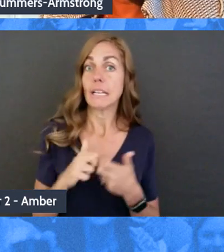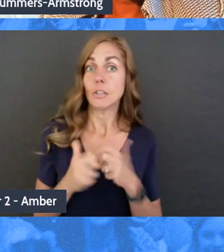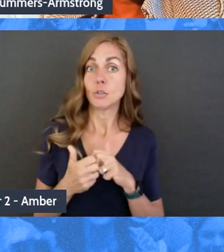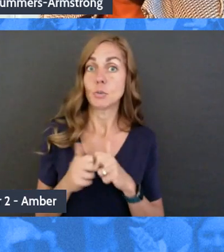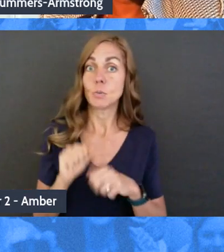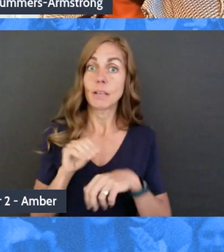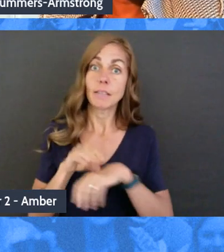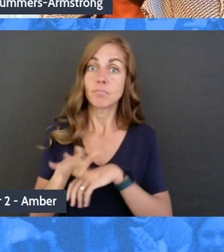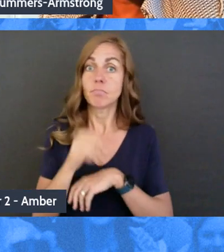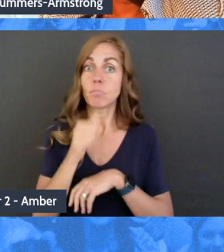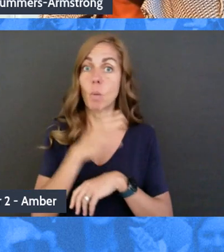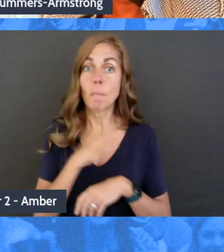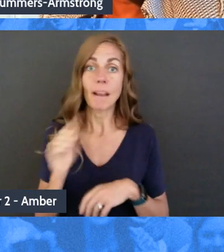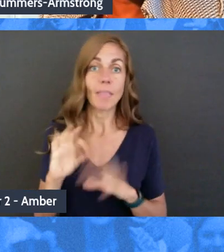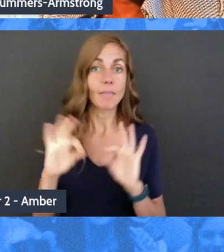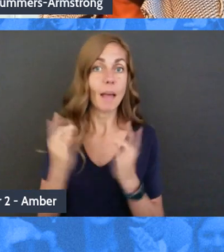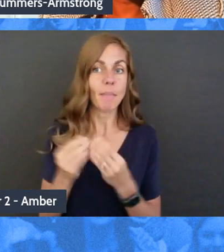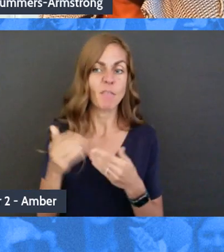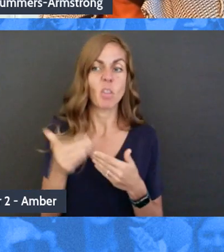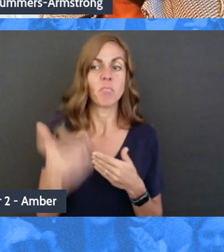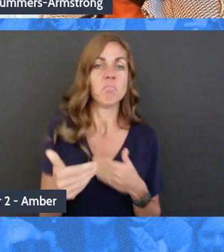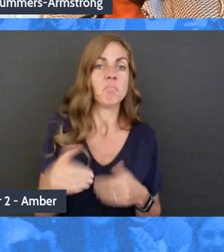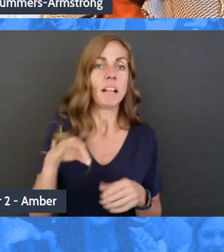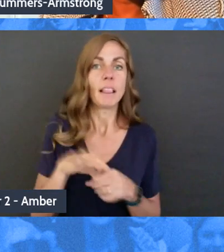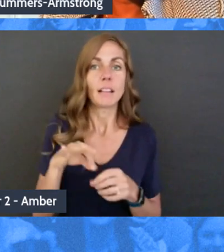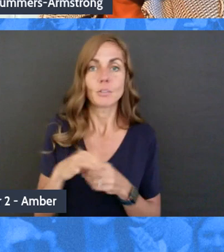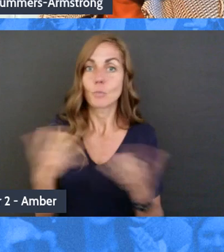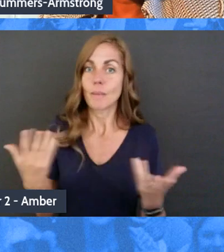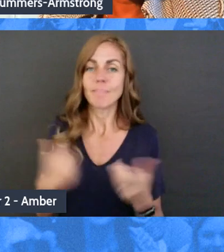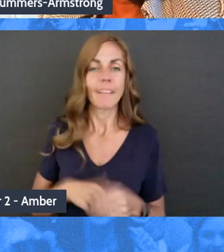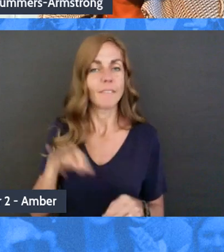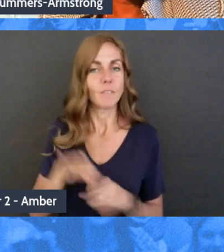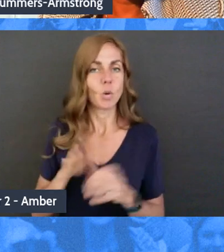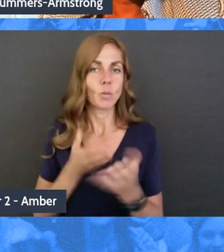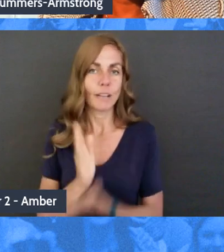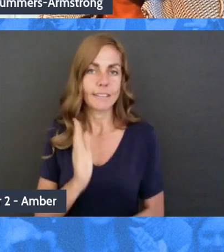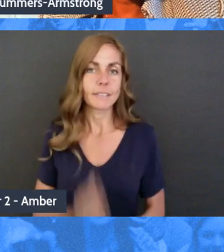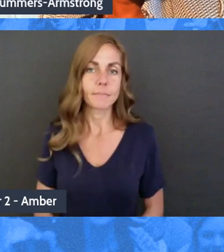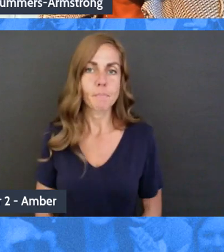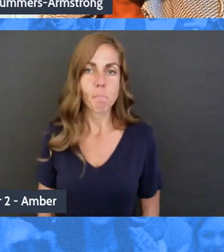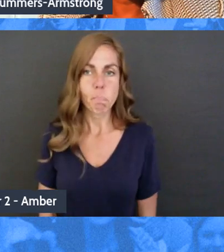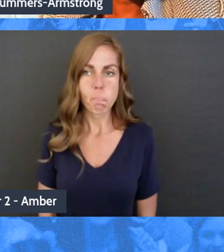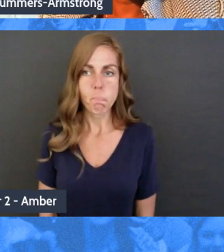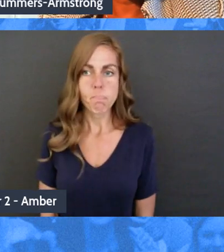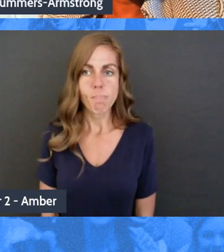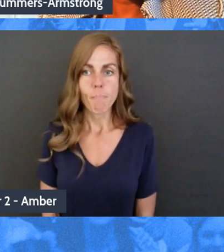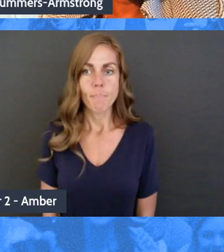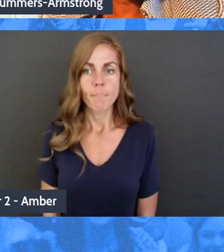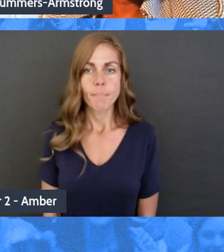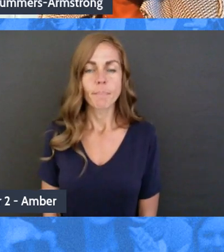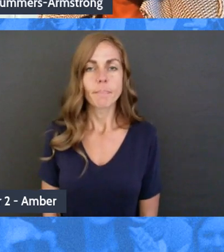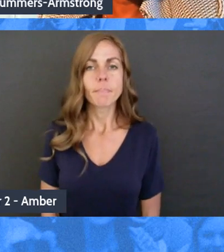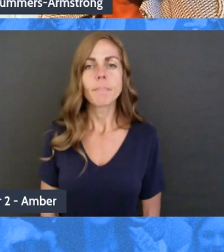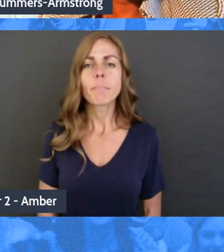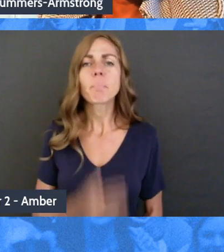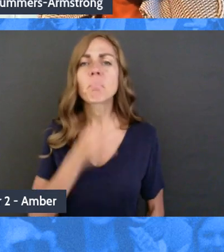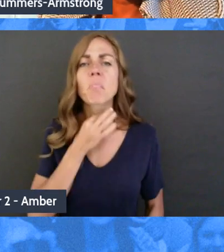this upcoming election is voting rights. What's the specific measures have you undertaken